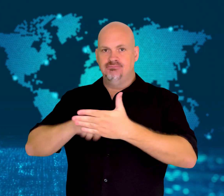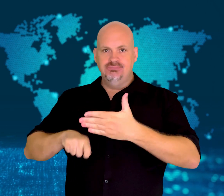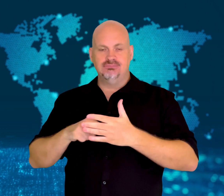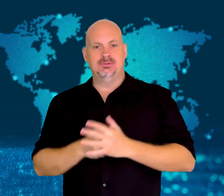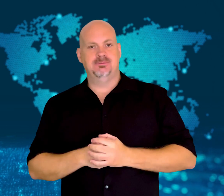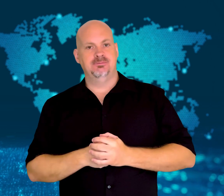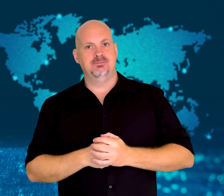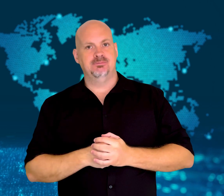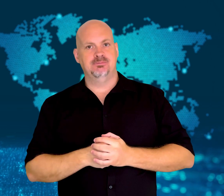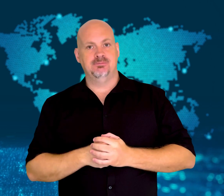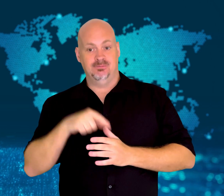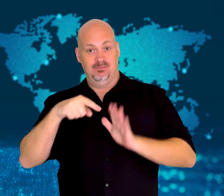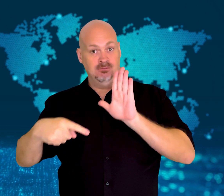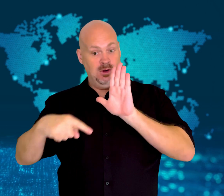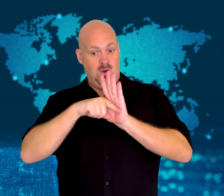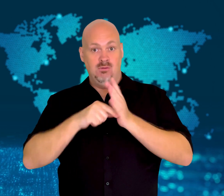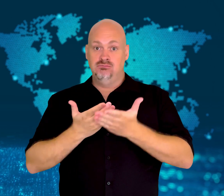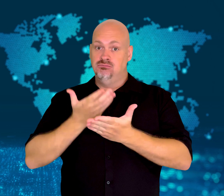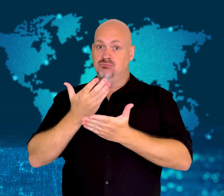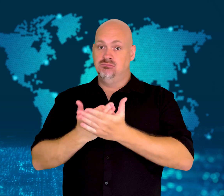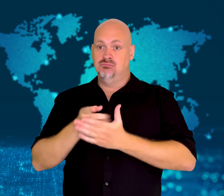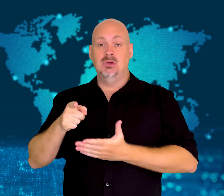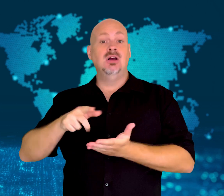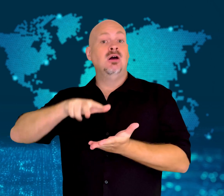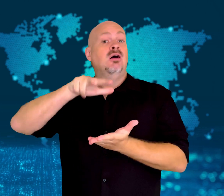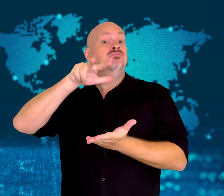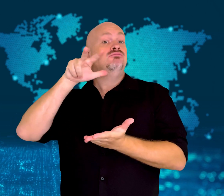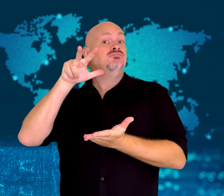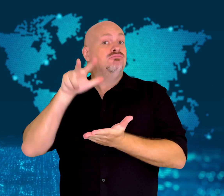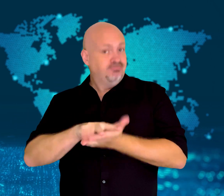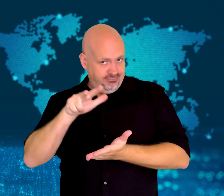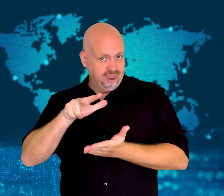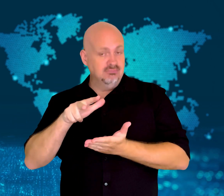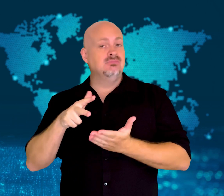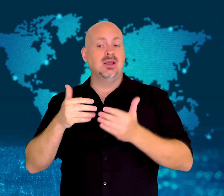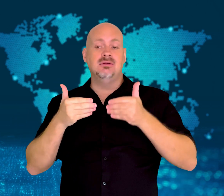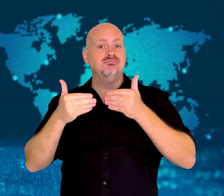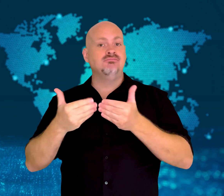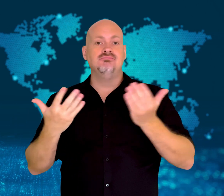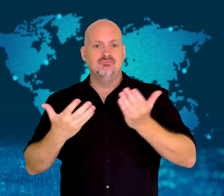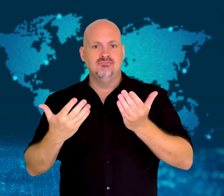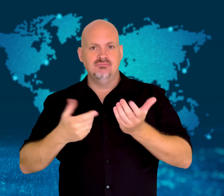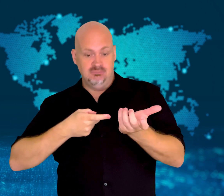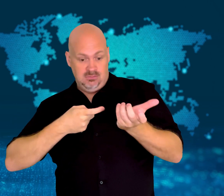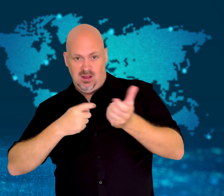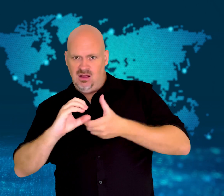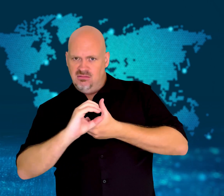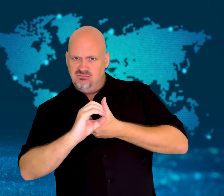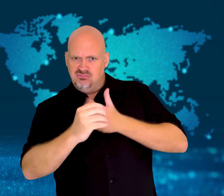If passed, it will require long-gun magazines